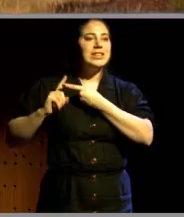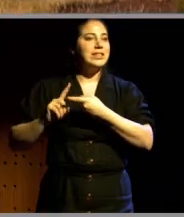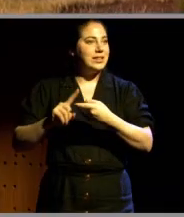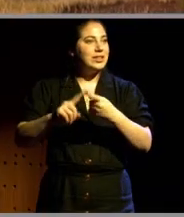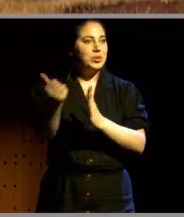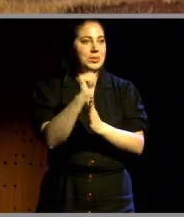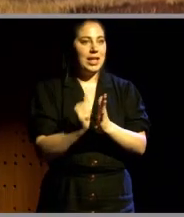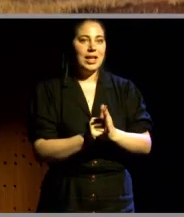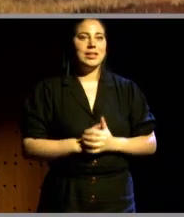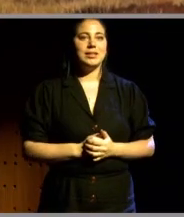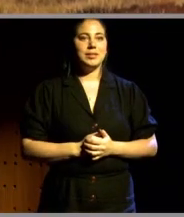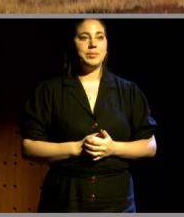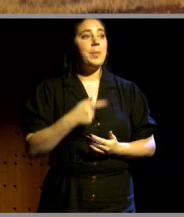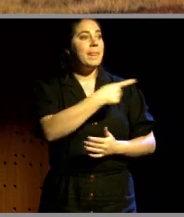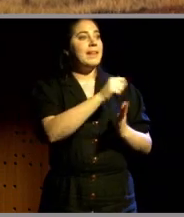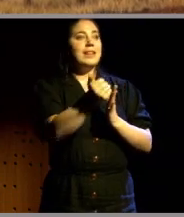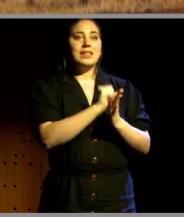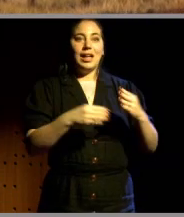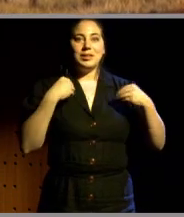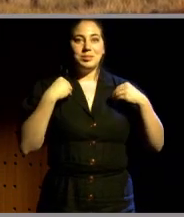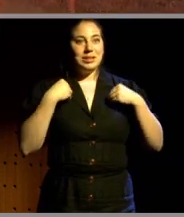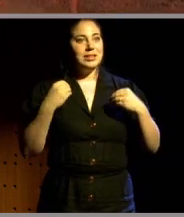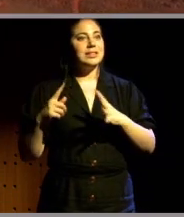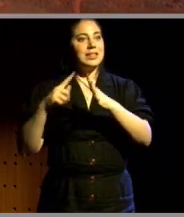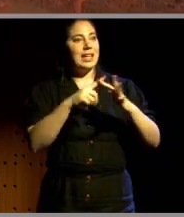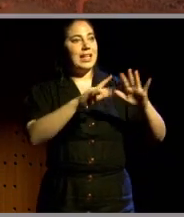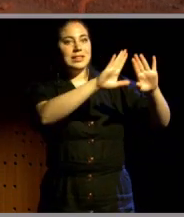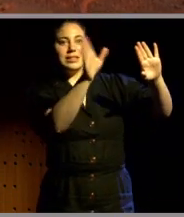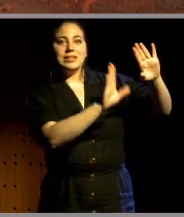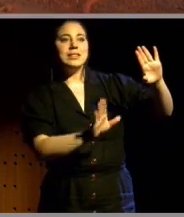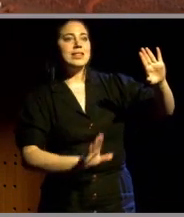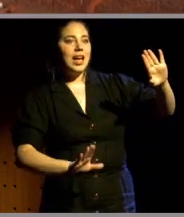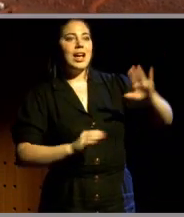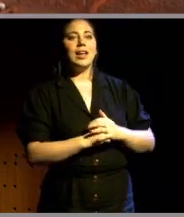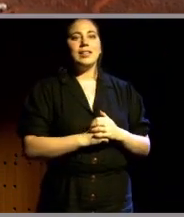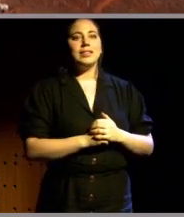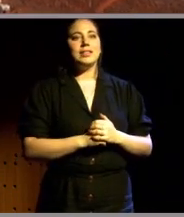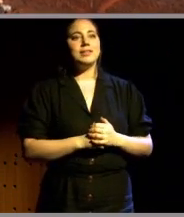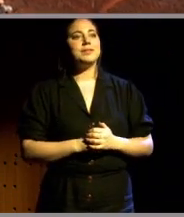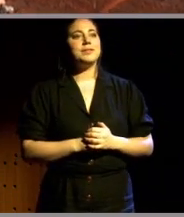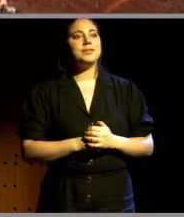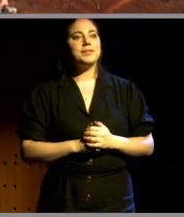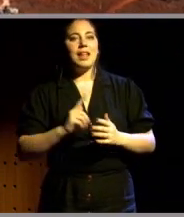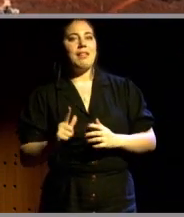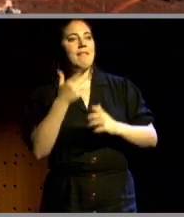Ernabella Arts is in Pukatja community at the eastern end of the Musgrave Ranges in the far northwest of South Australia.